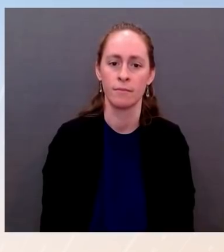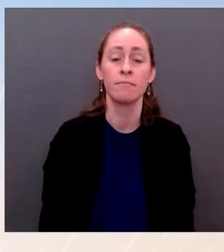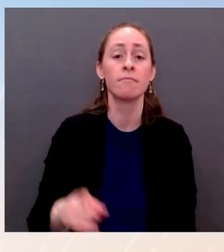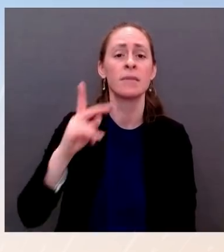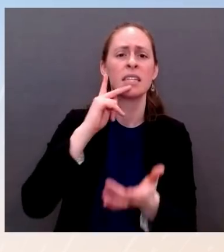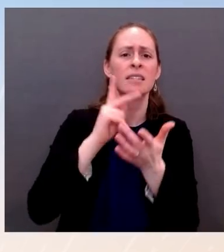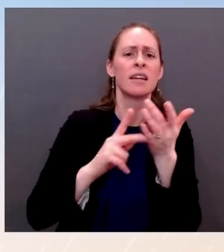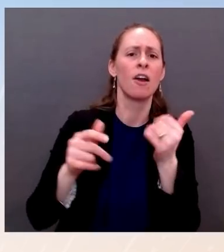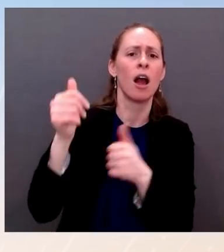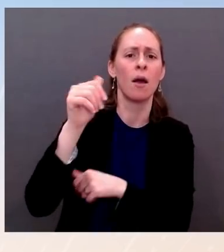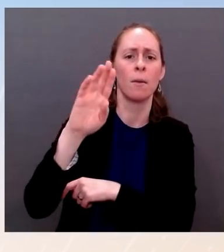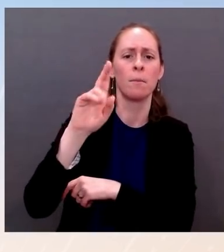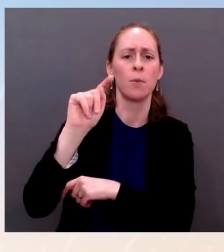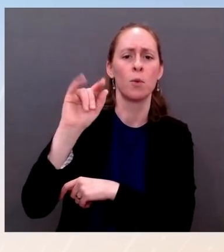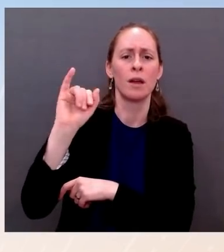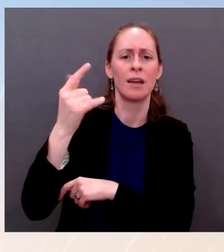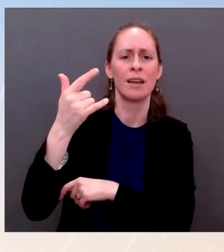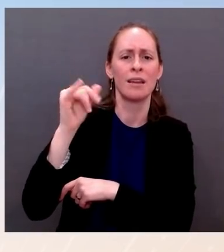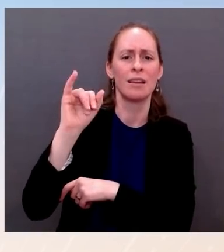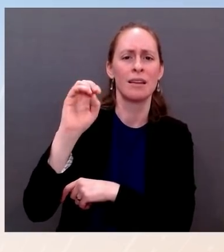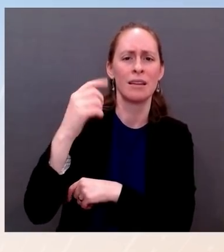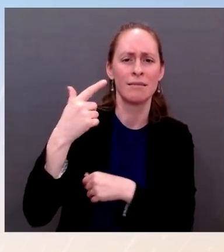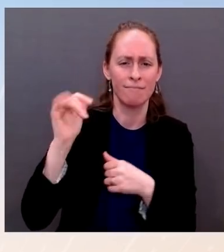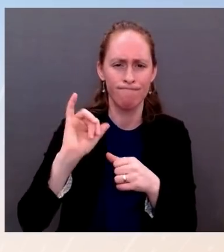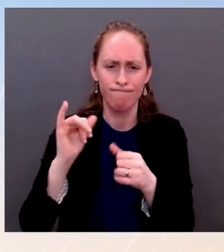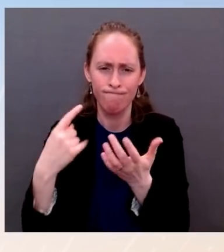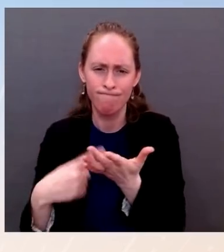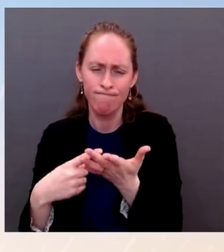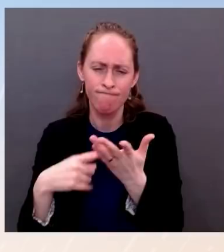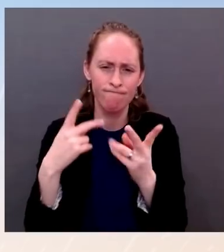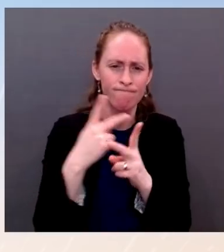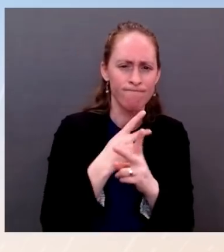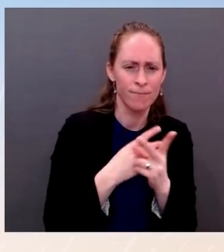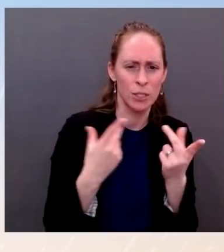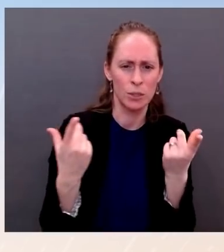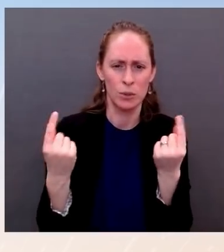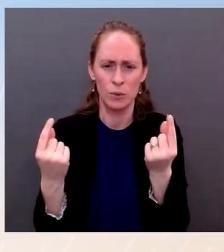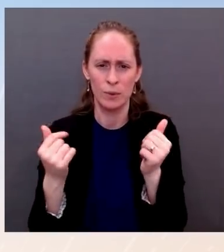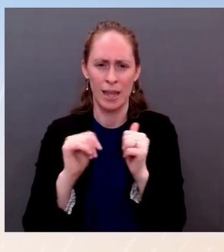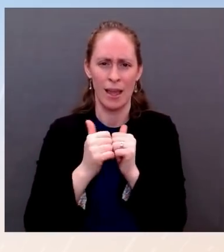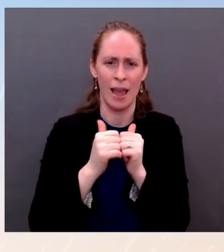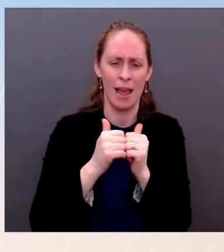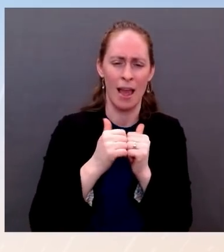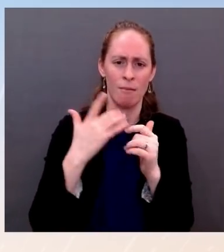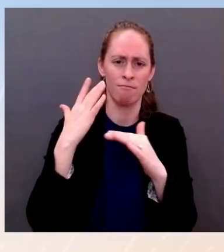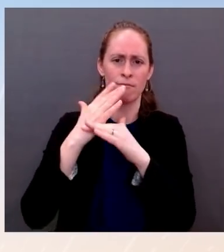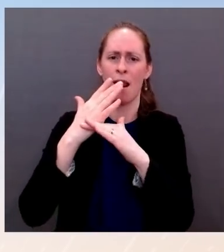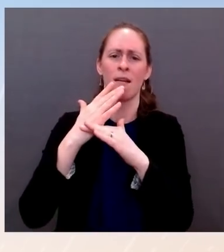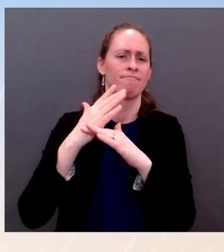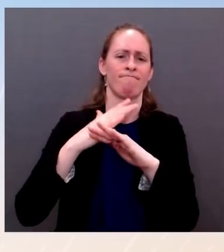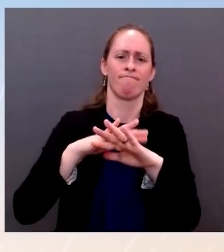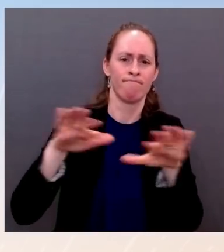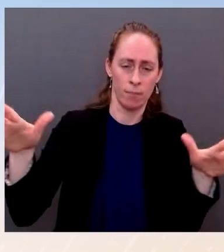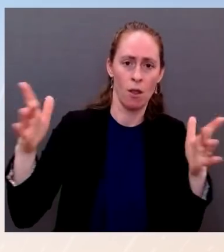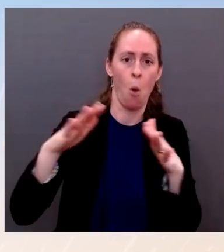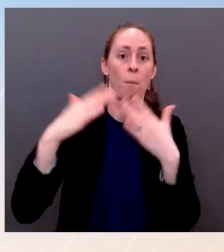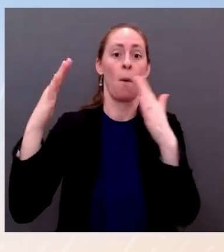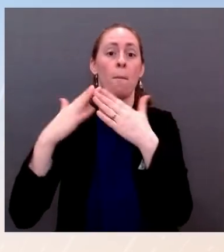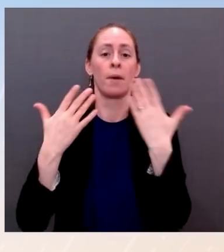On your second question: You know, we are, of course -- on reports of a similar "Freedom Convoy" -- I think you're asking about, right? -- in D.C. event in D.C. in early March,